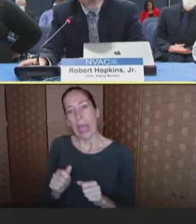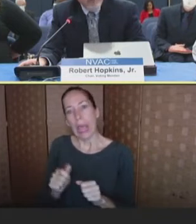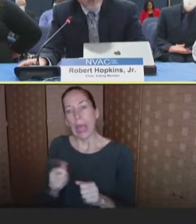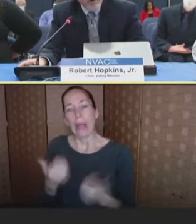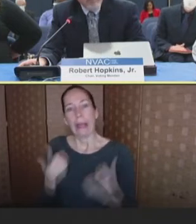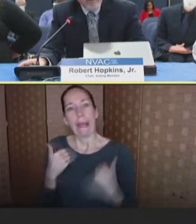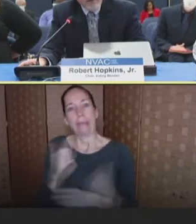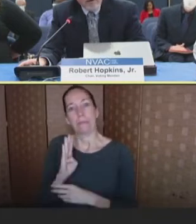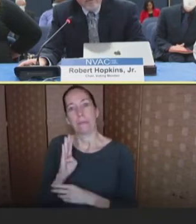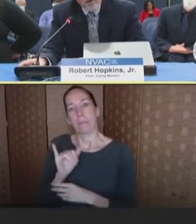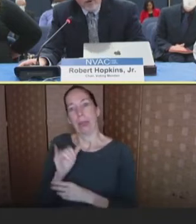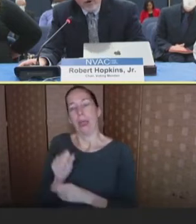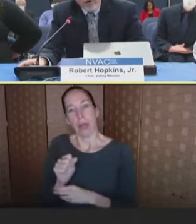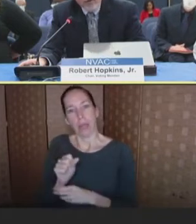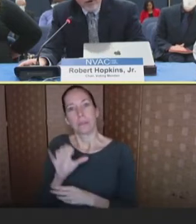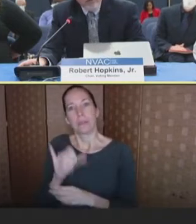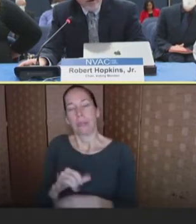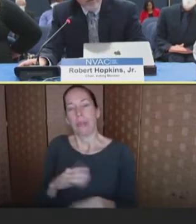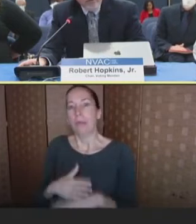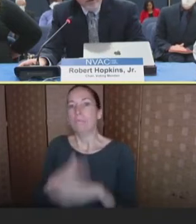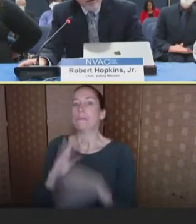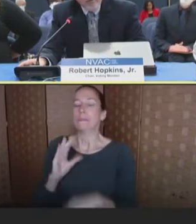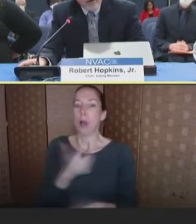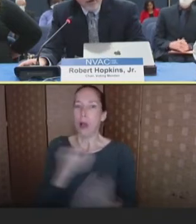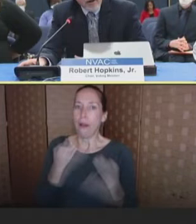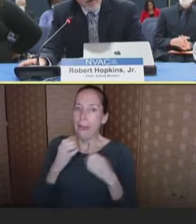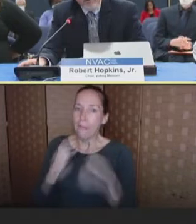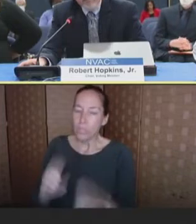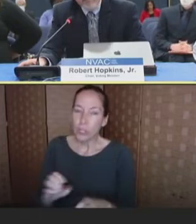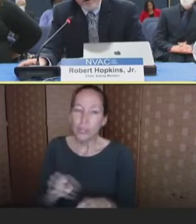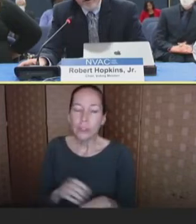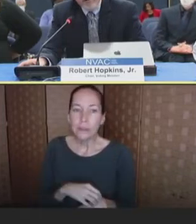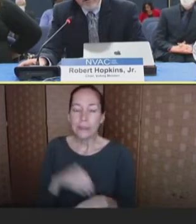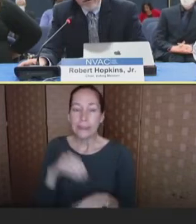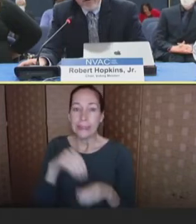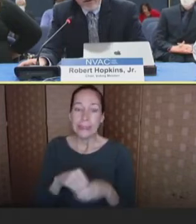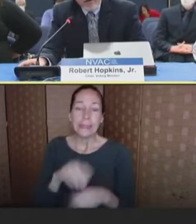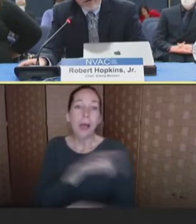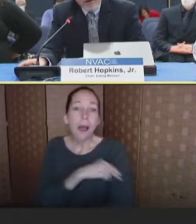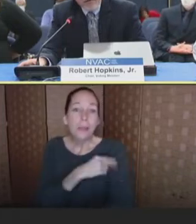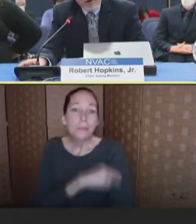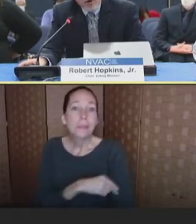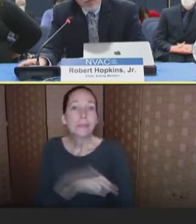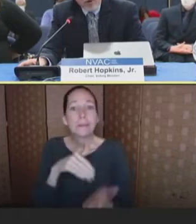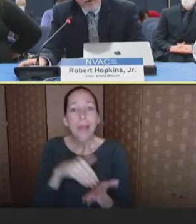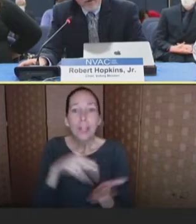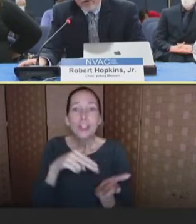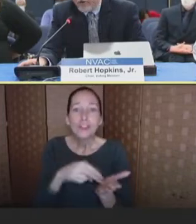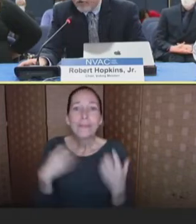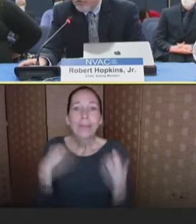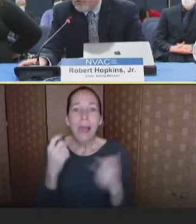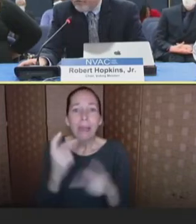for us, both in our health care settings and in the community. I want to thank the committee for their hard work in these efforts.